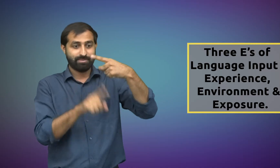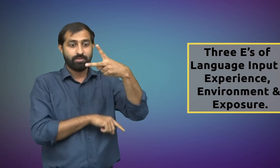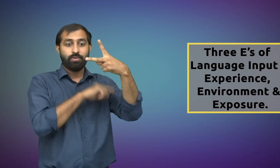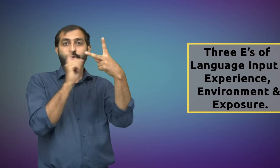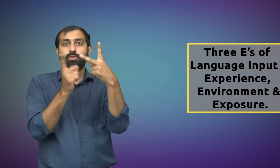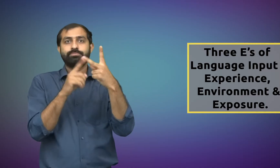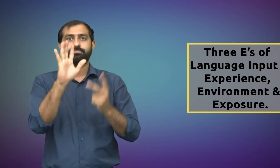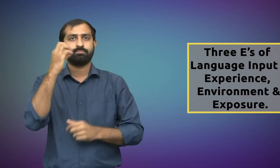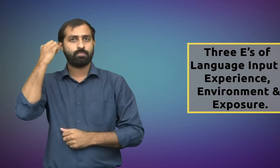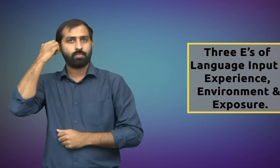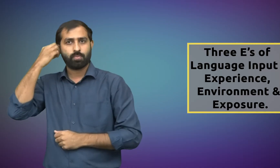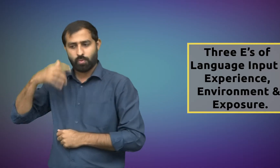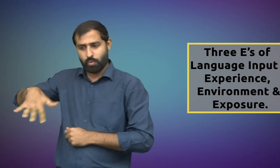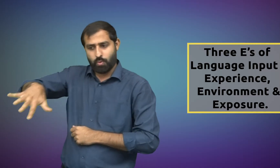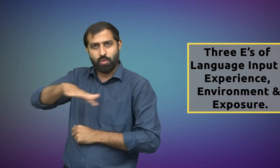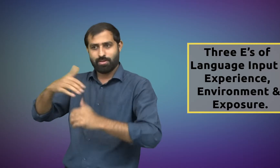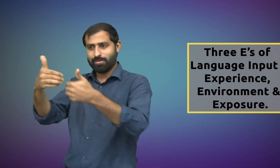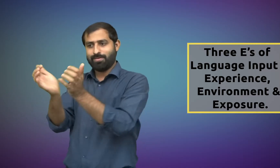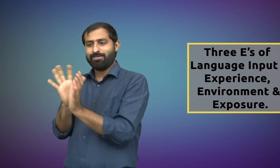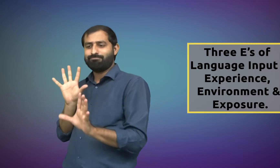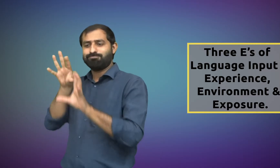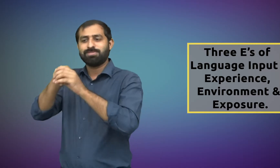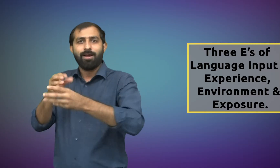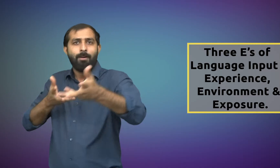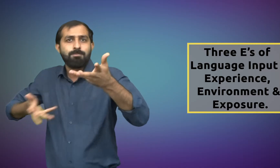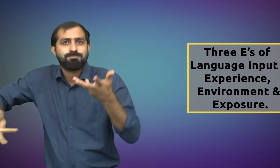Environment- When we get into hearing environment,